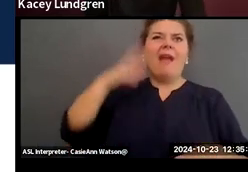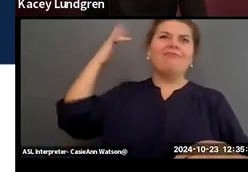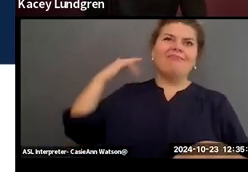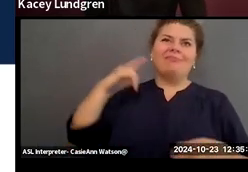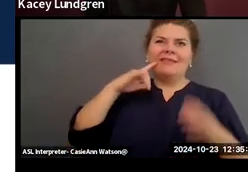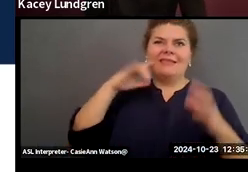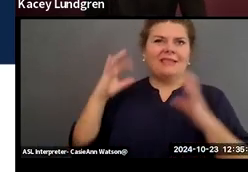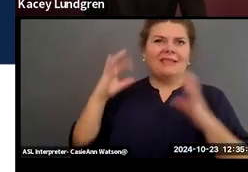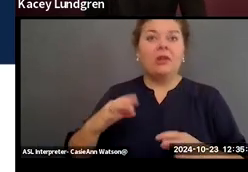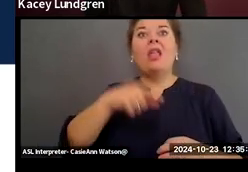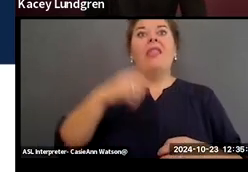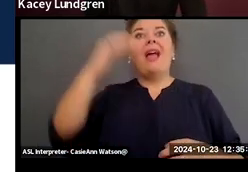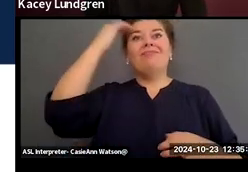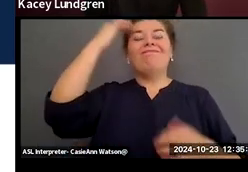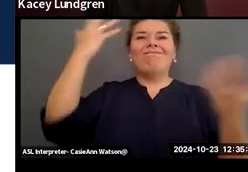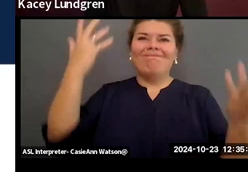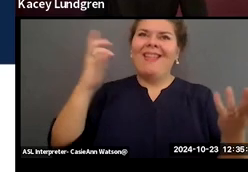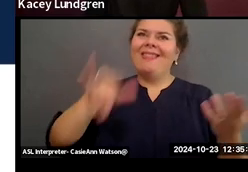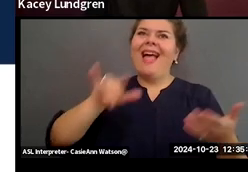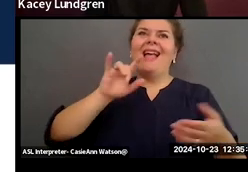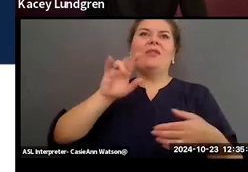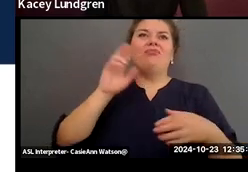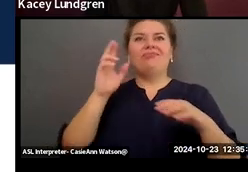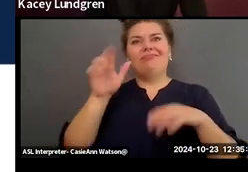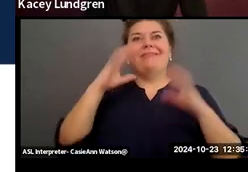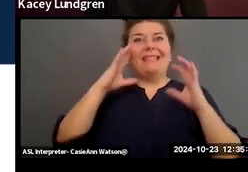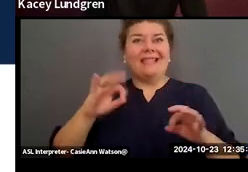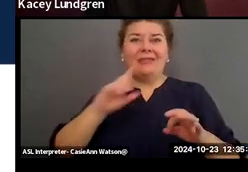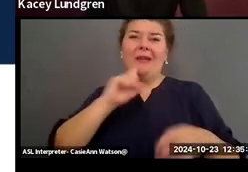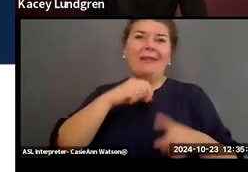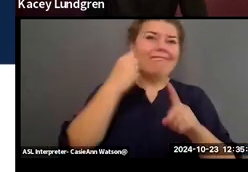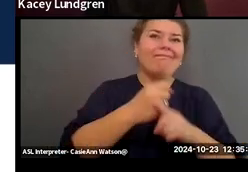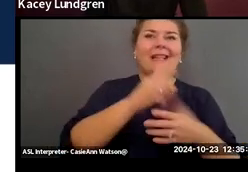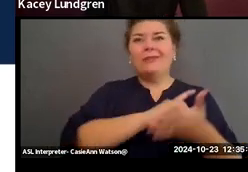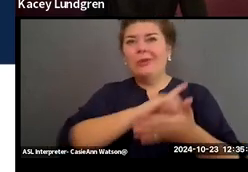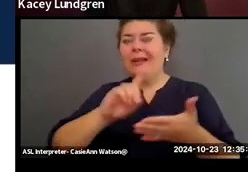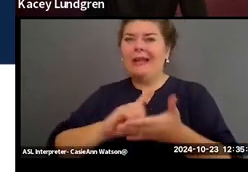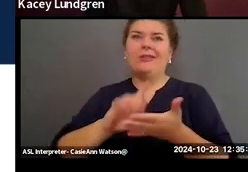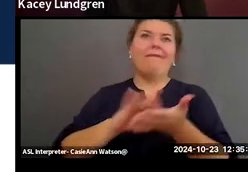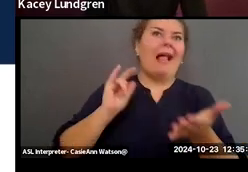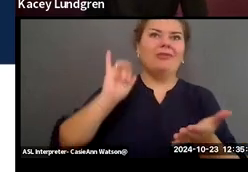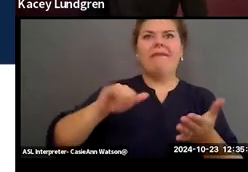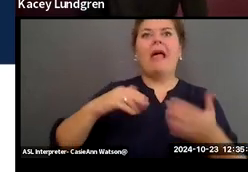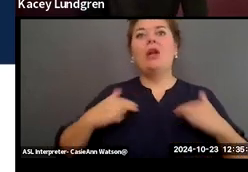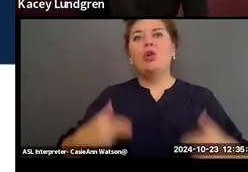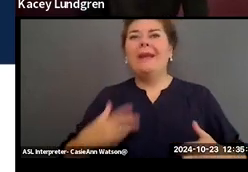They acknowledged that the ruling was discriminatory and a violation of basic human and constitutional rights.